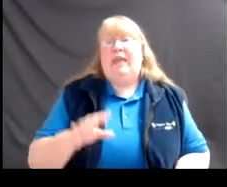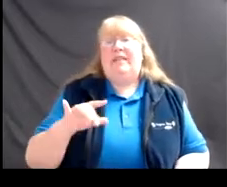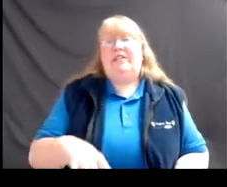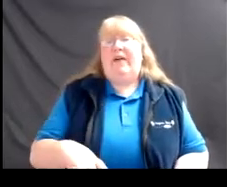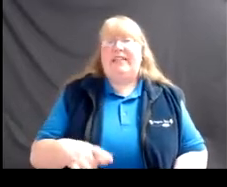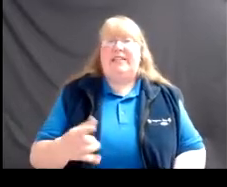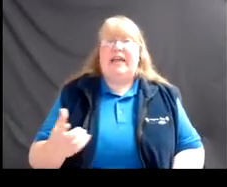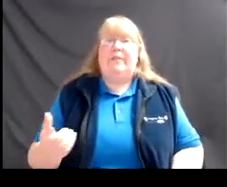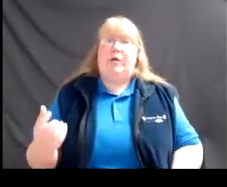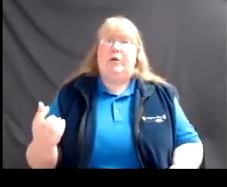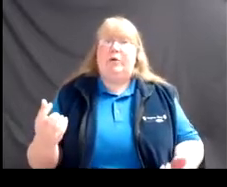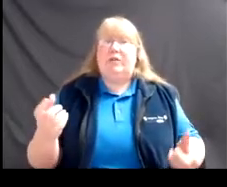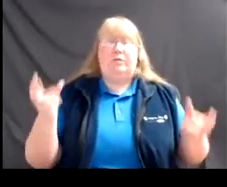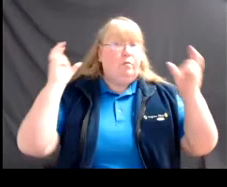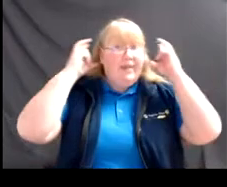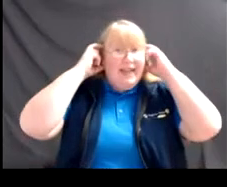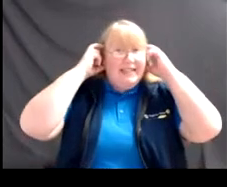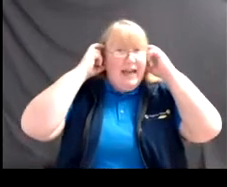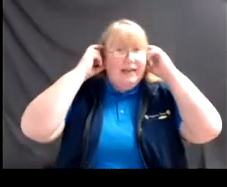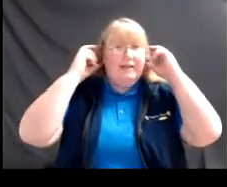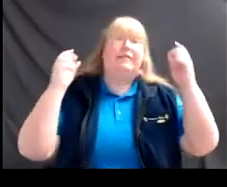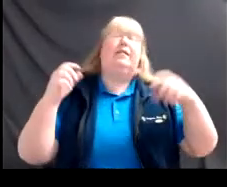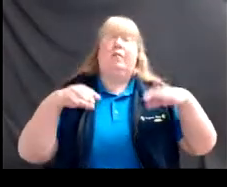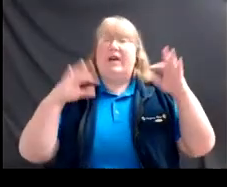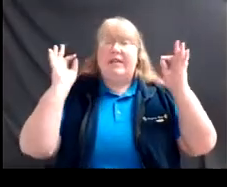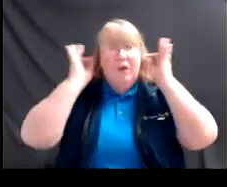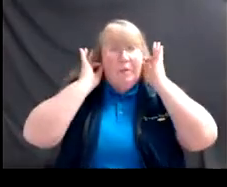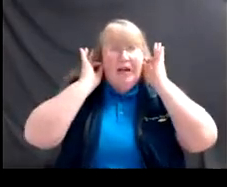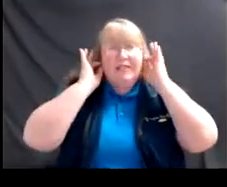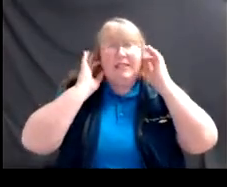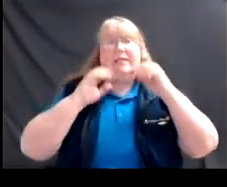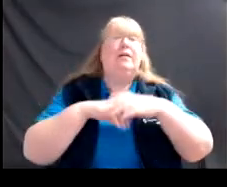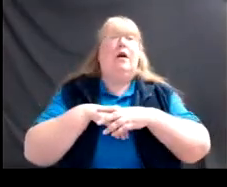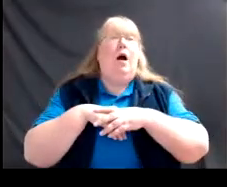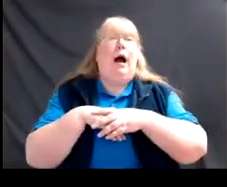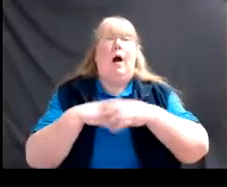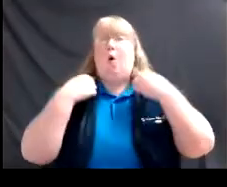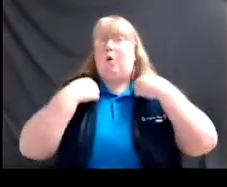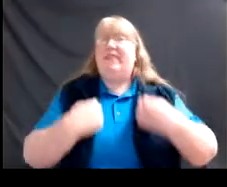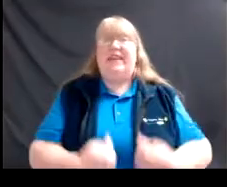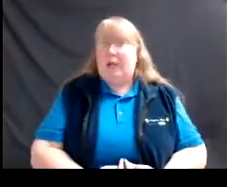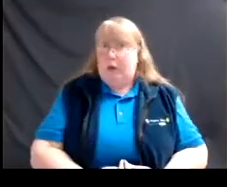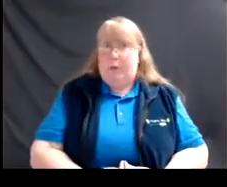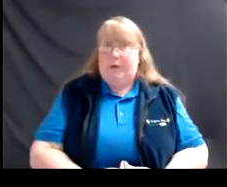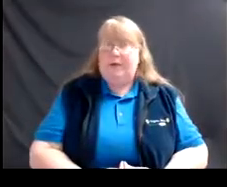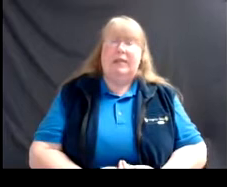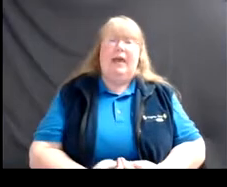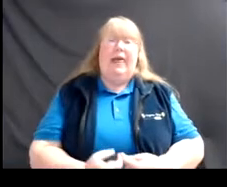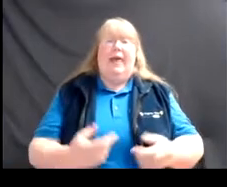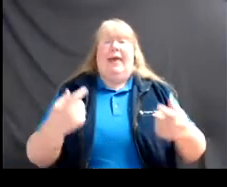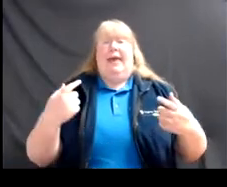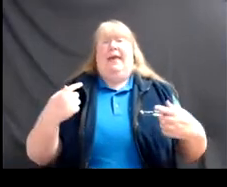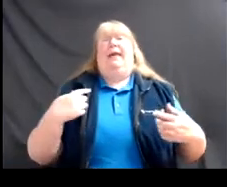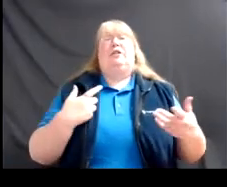These devices can be used with headset, with earbuds, or with a neck loop